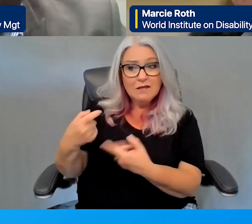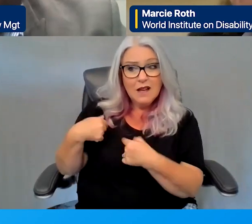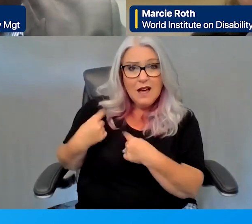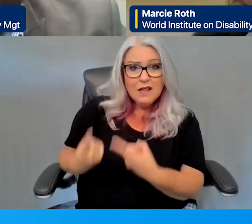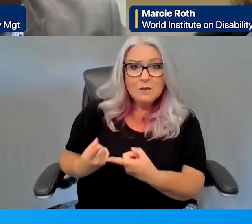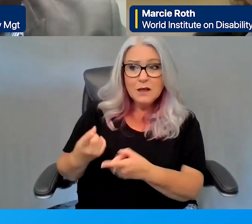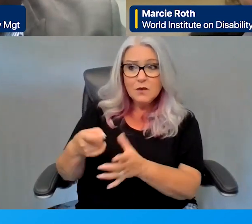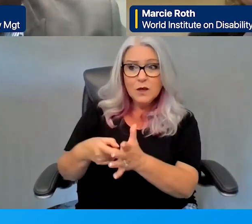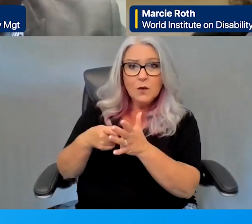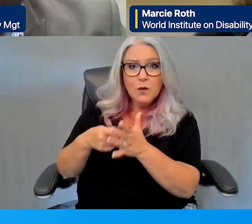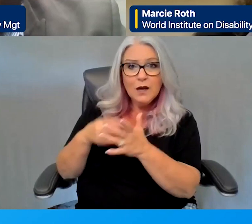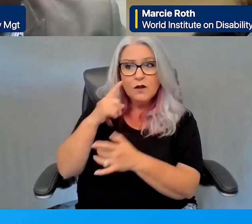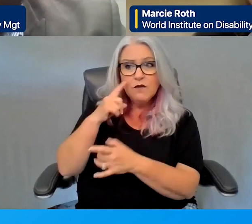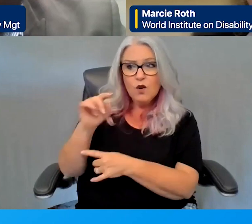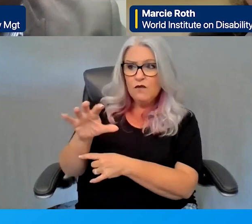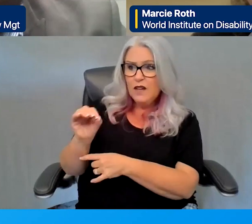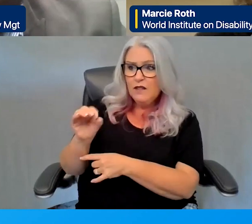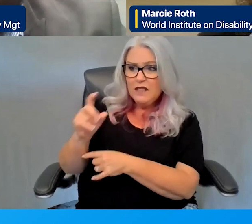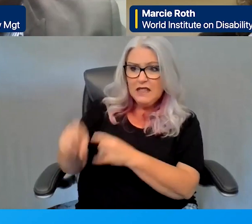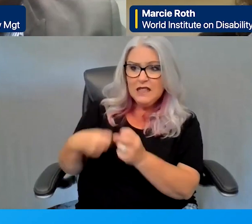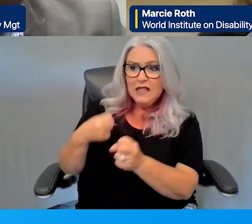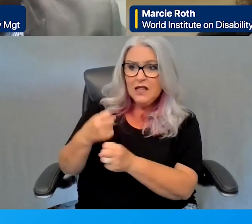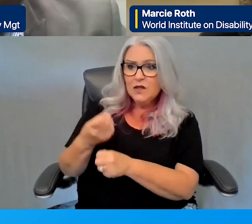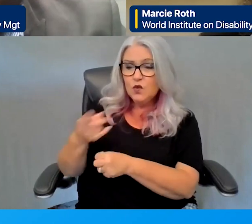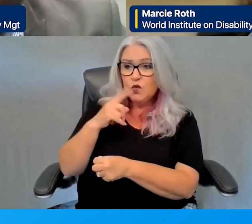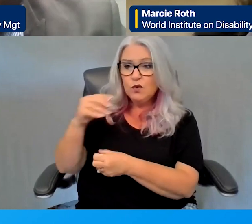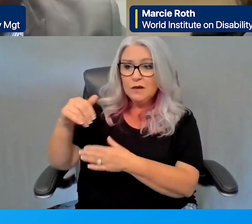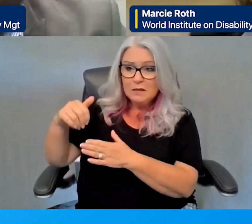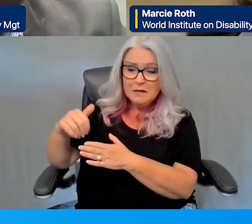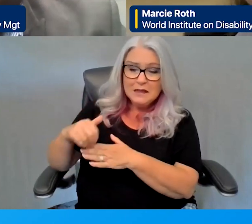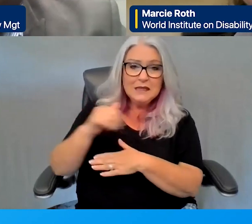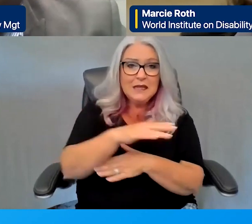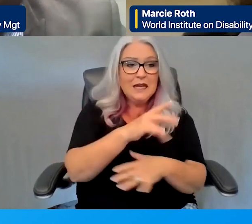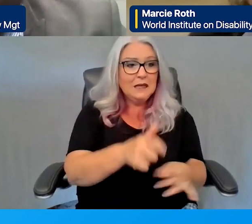years to be spent in compliance with the rehabilitation act of